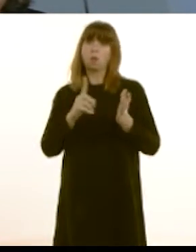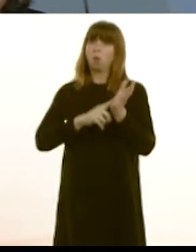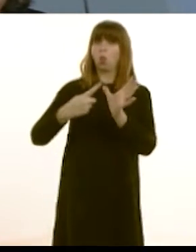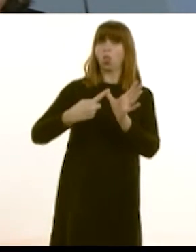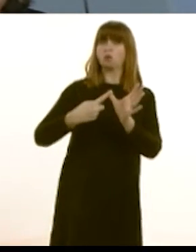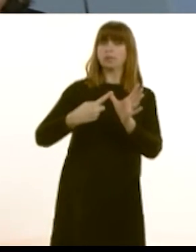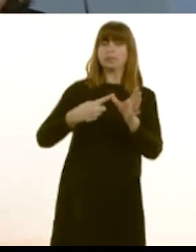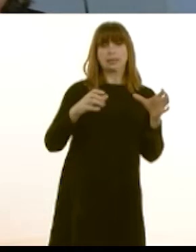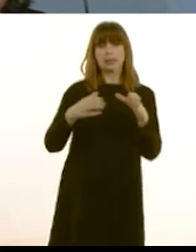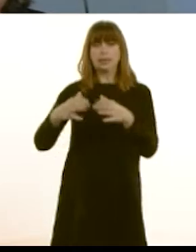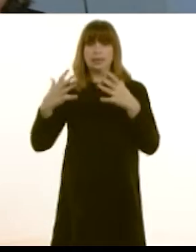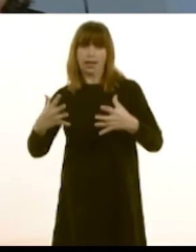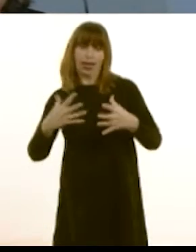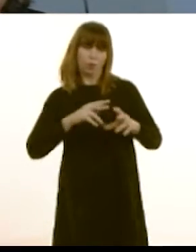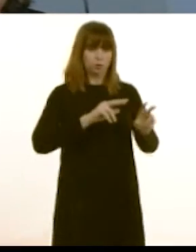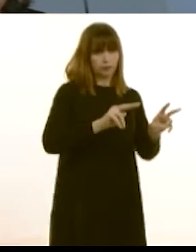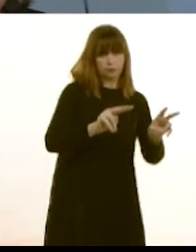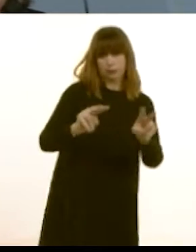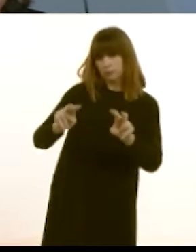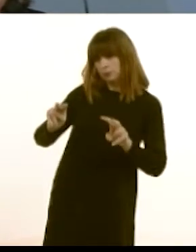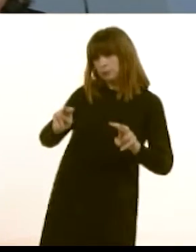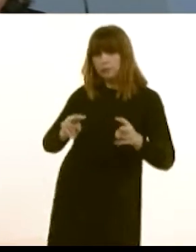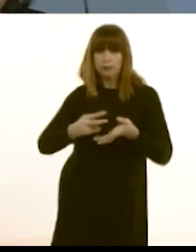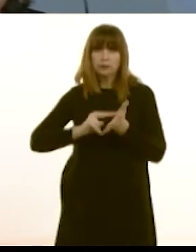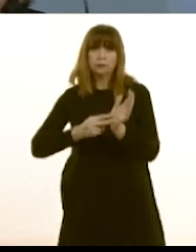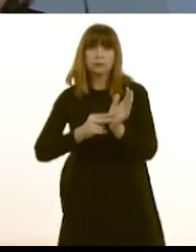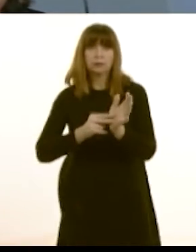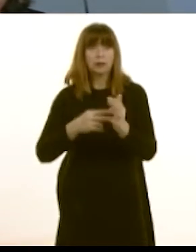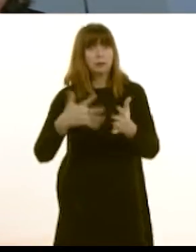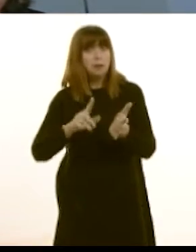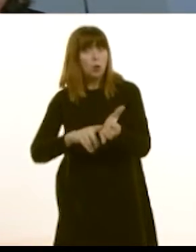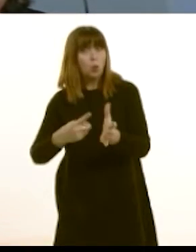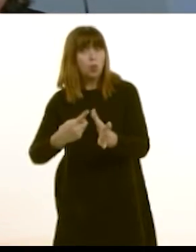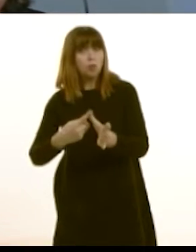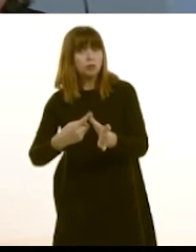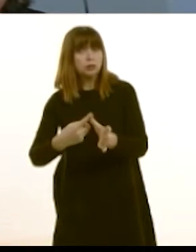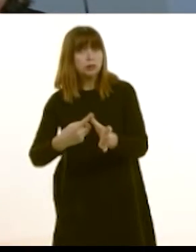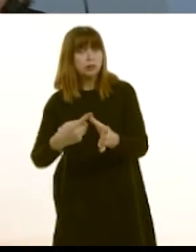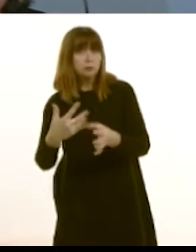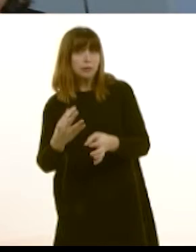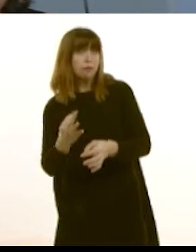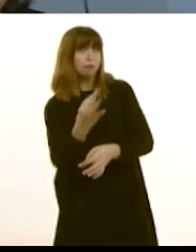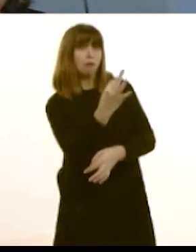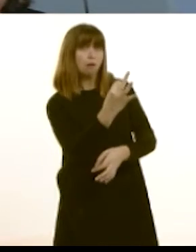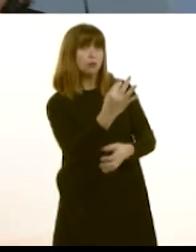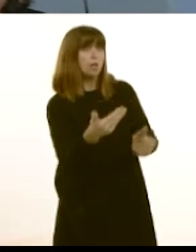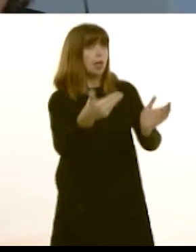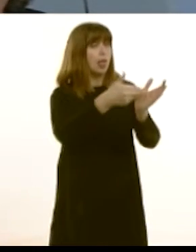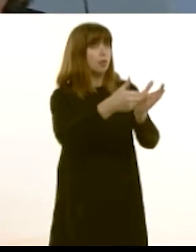have had time to make an assessment. Have you had any requests from the local authorities for additional support over and above what